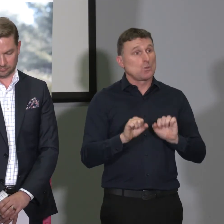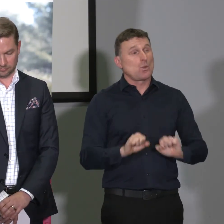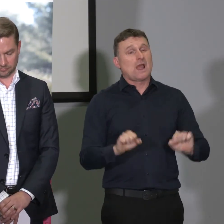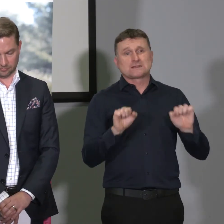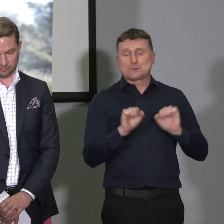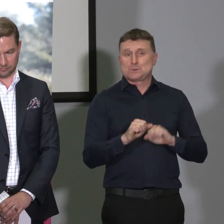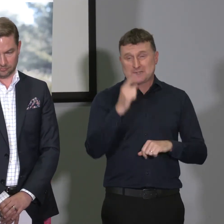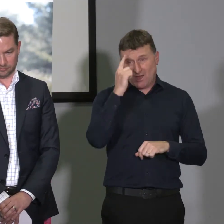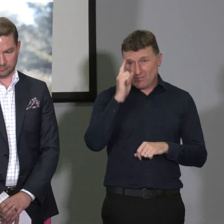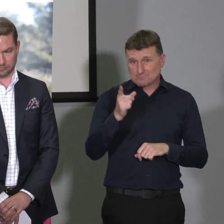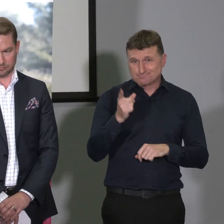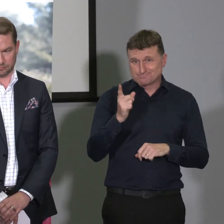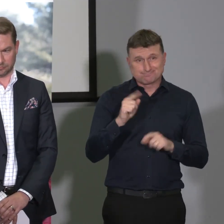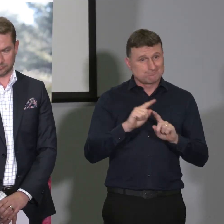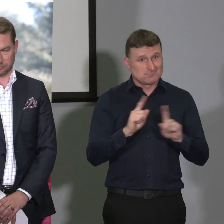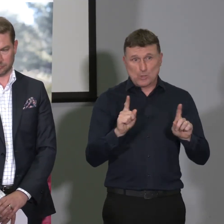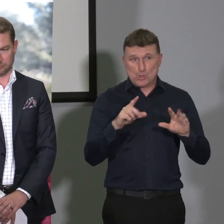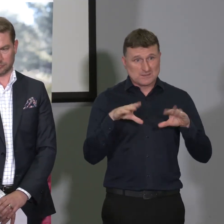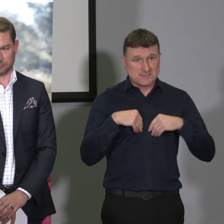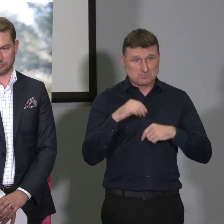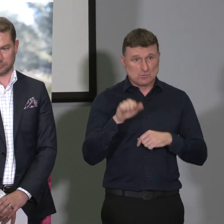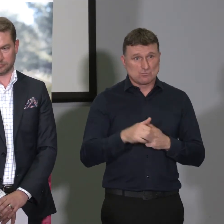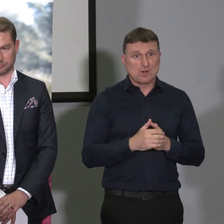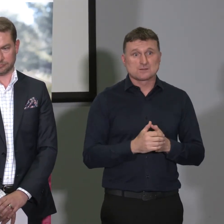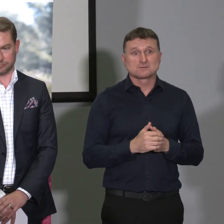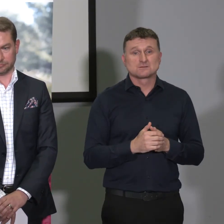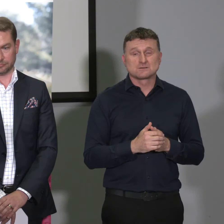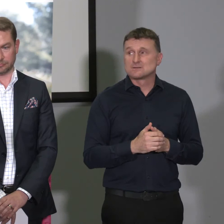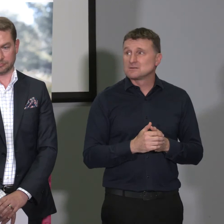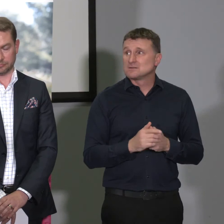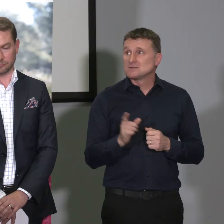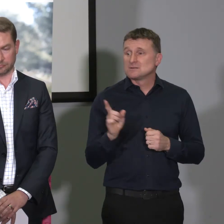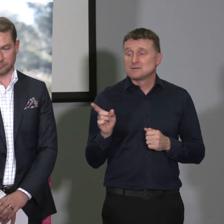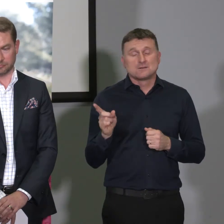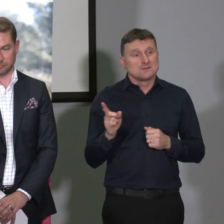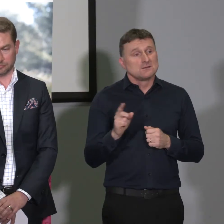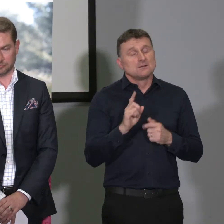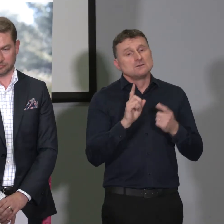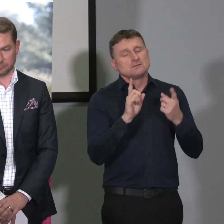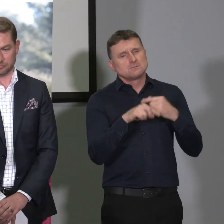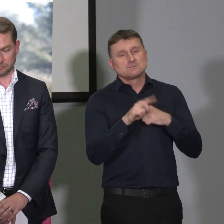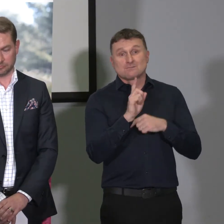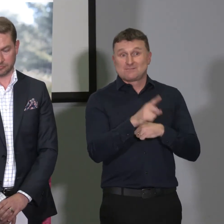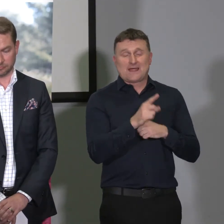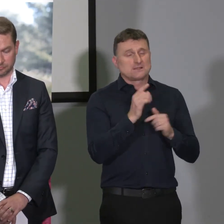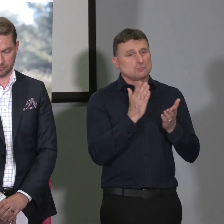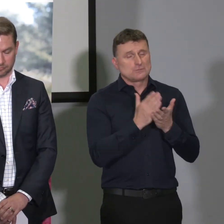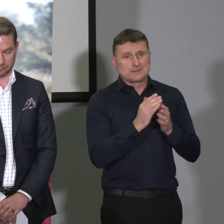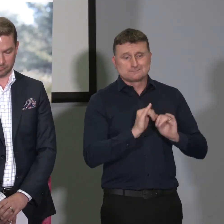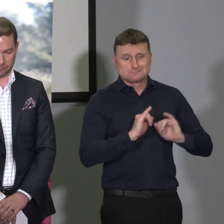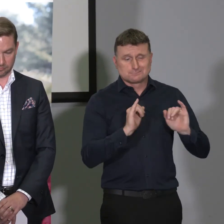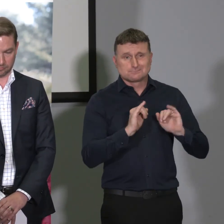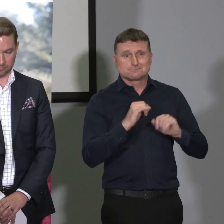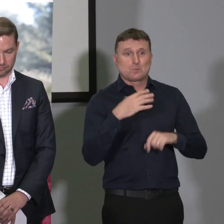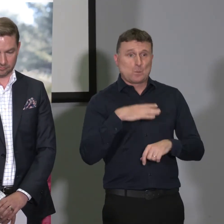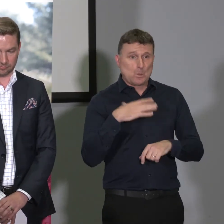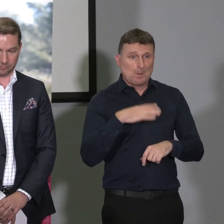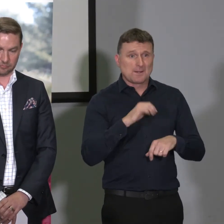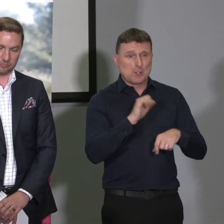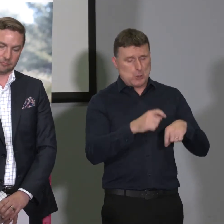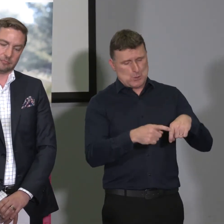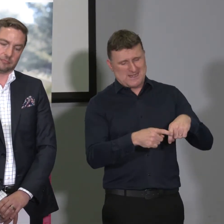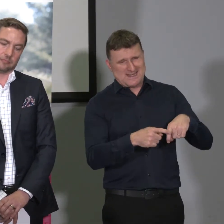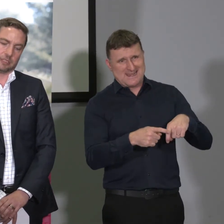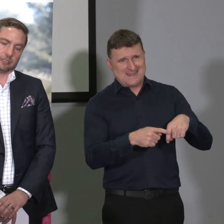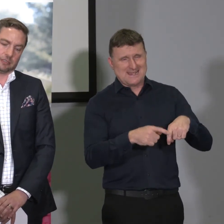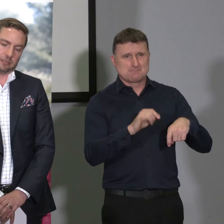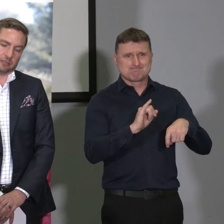acceptable?